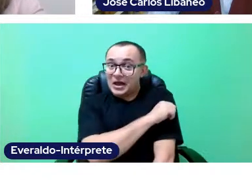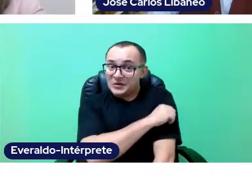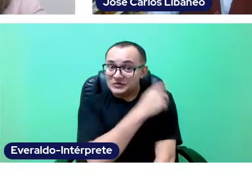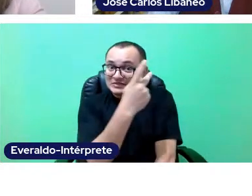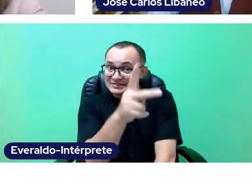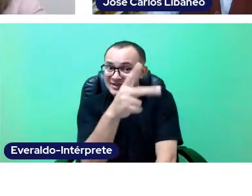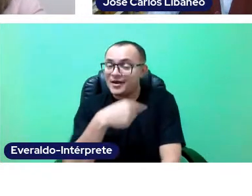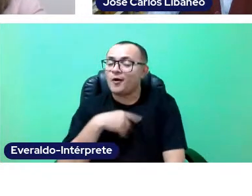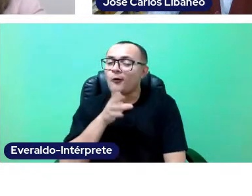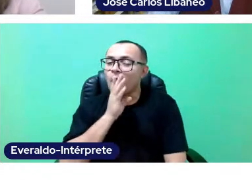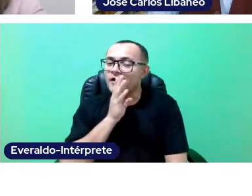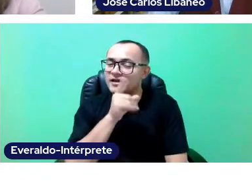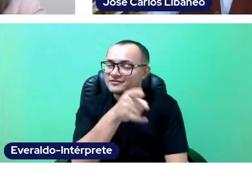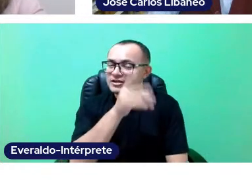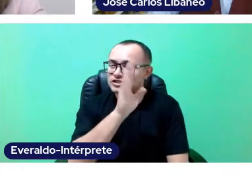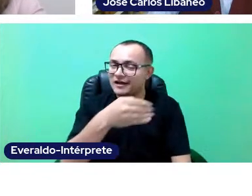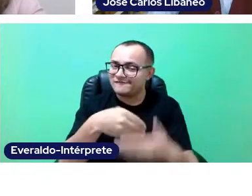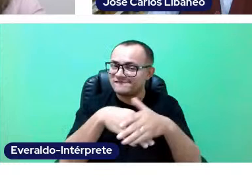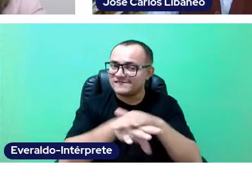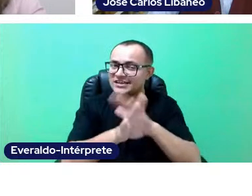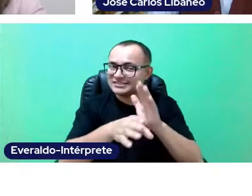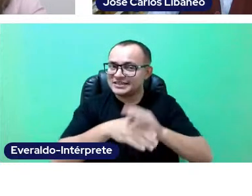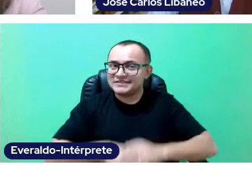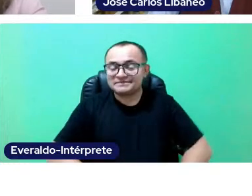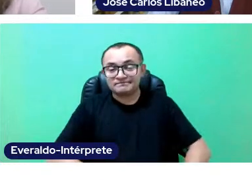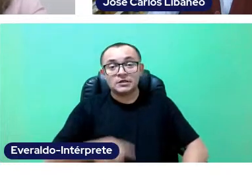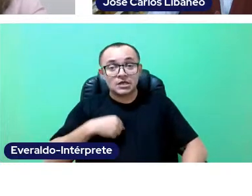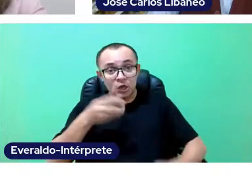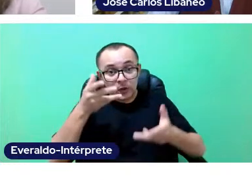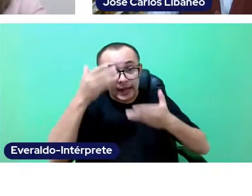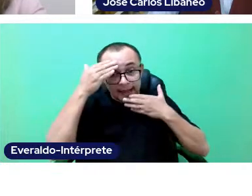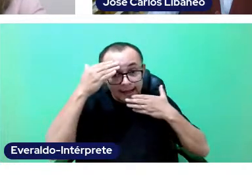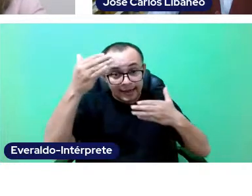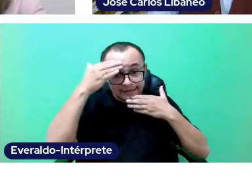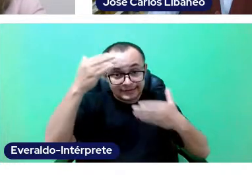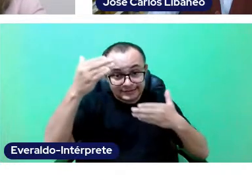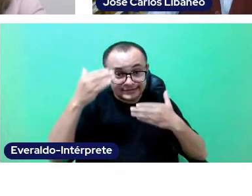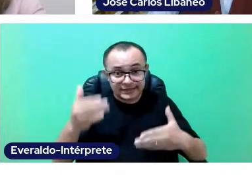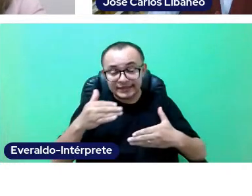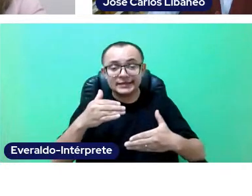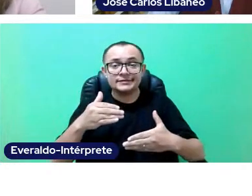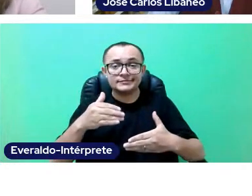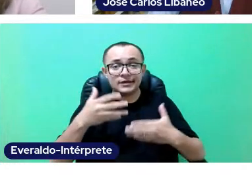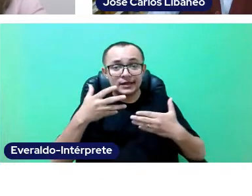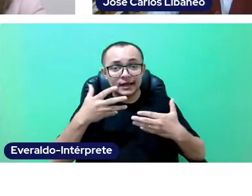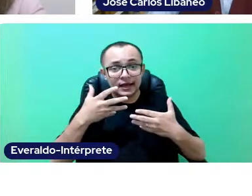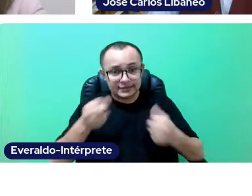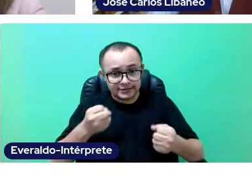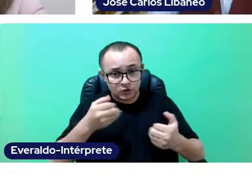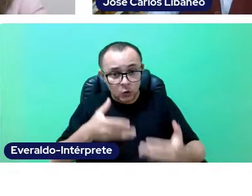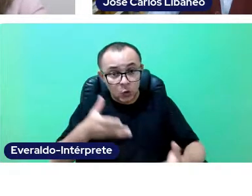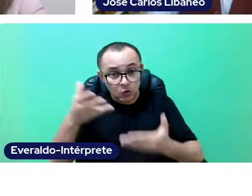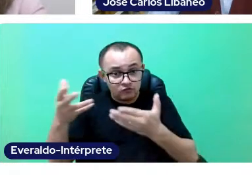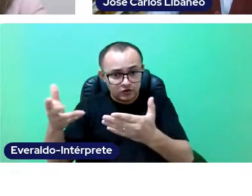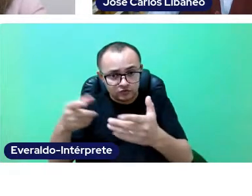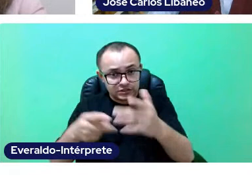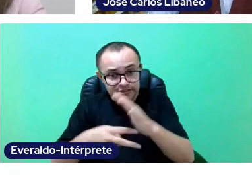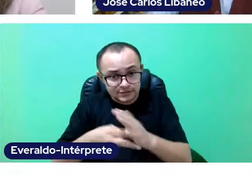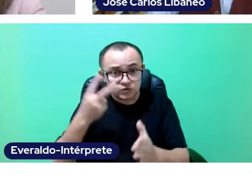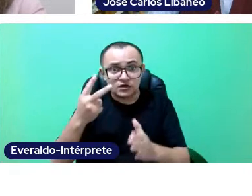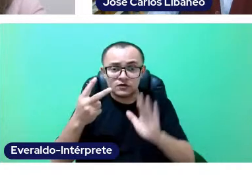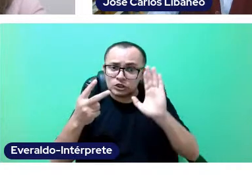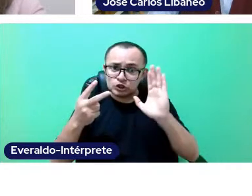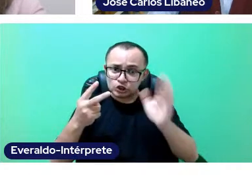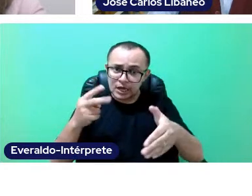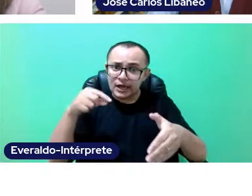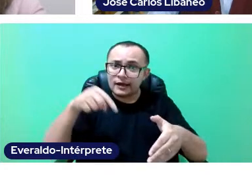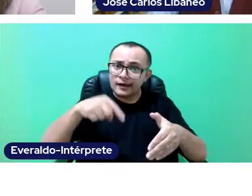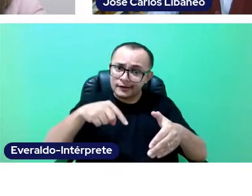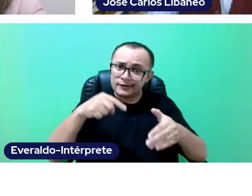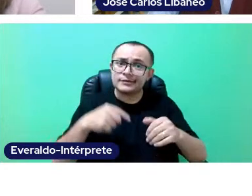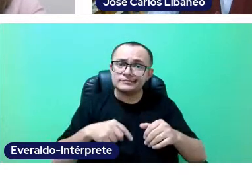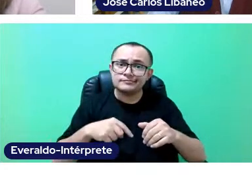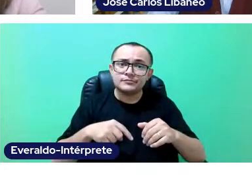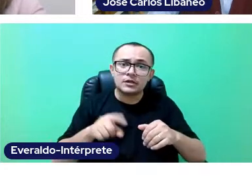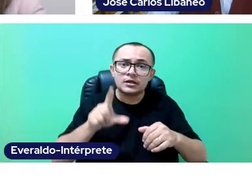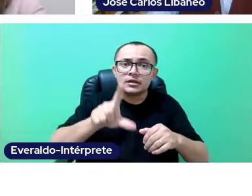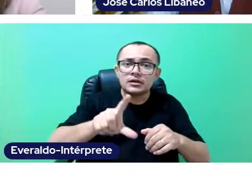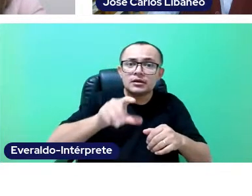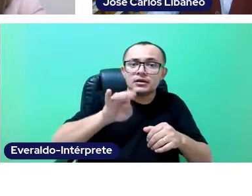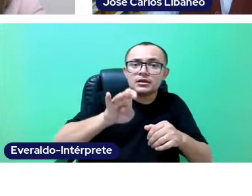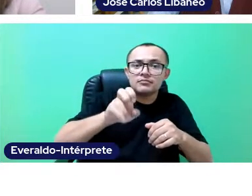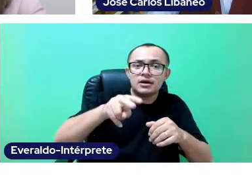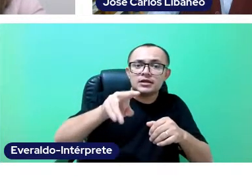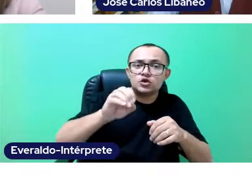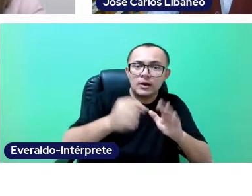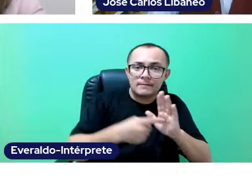We want to thank you for accepting our invitation for the second time. Libâneo, the first time. And we always